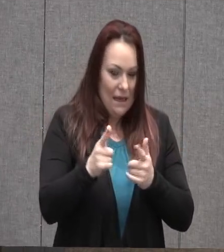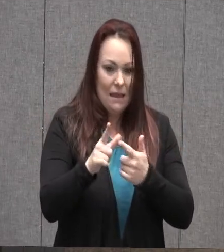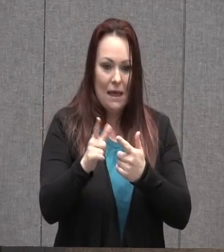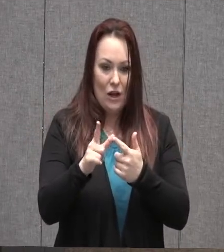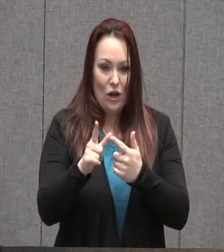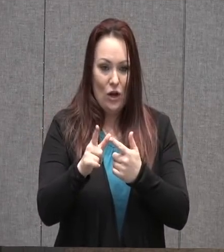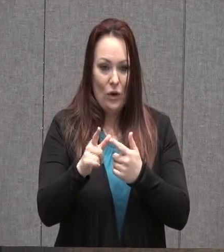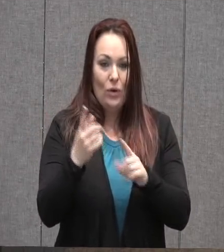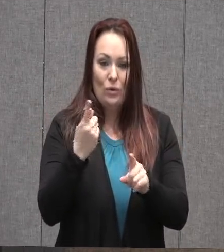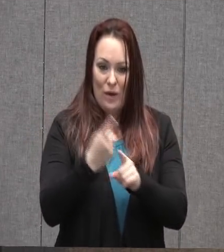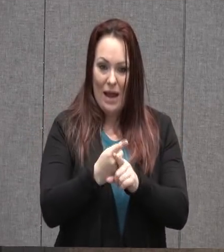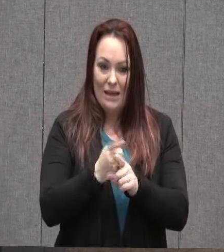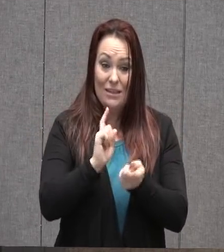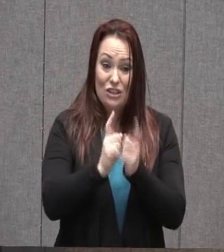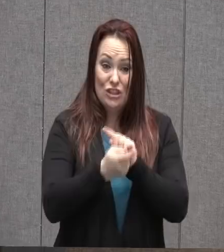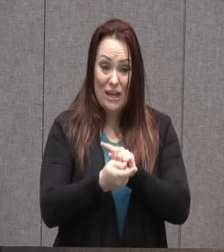Right, it changes from a c to a w.